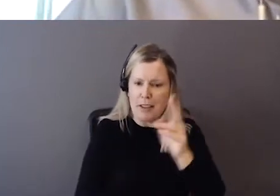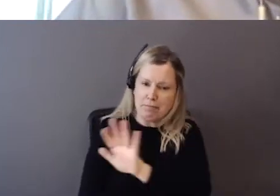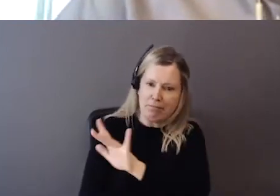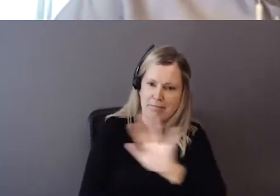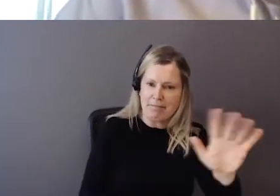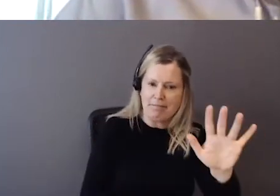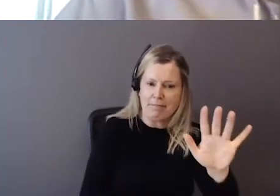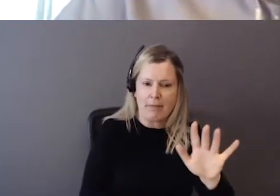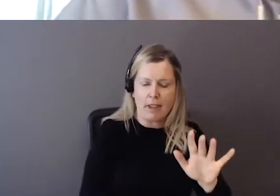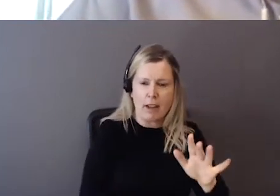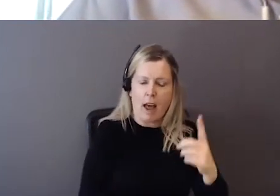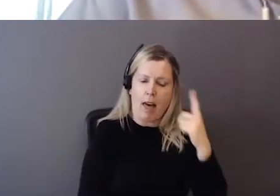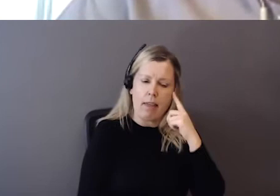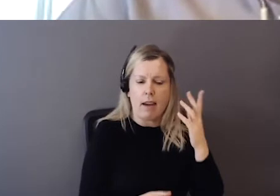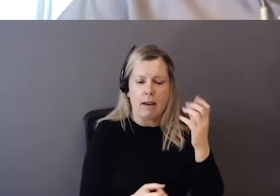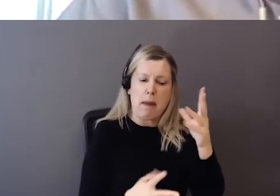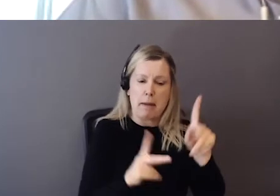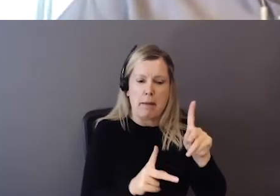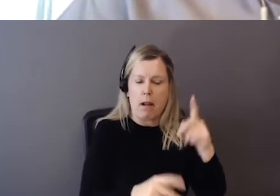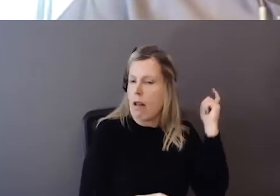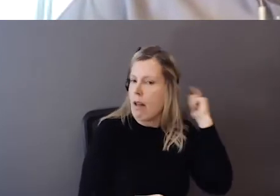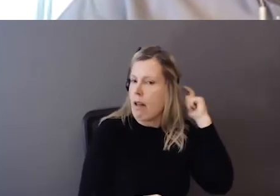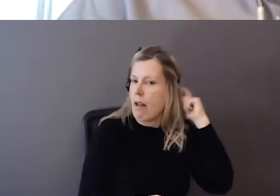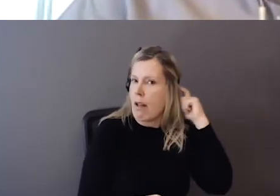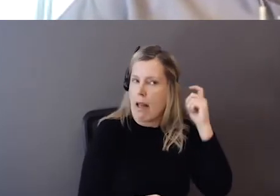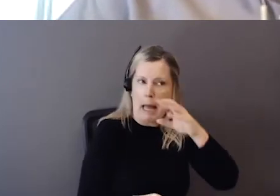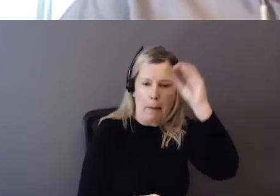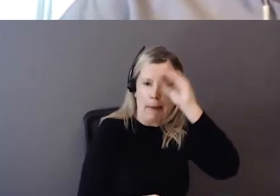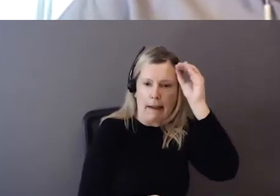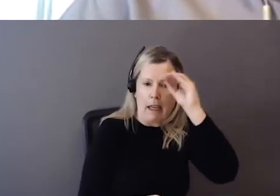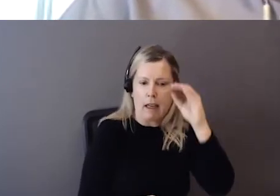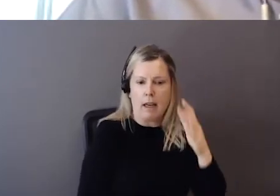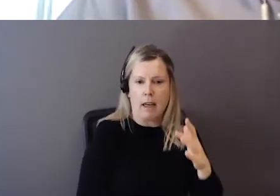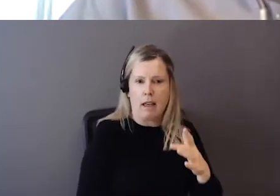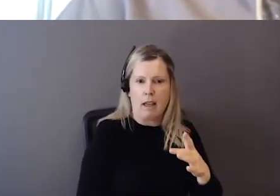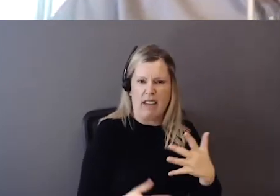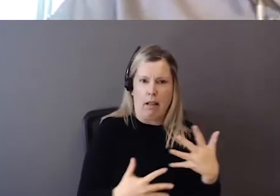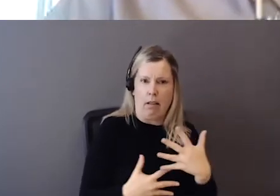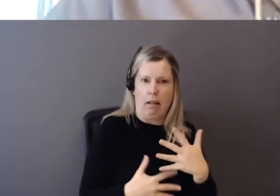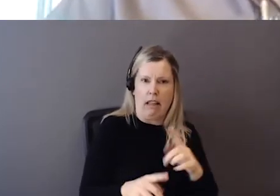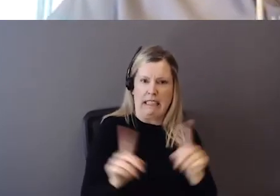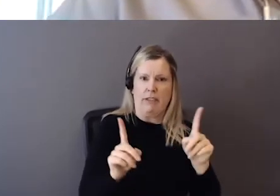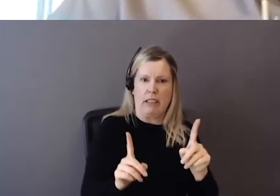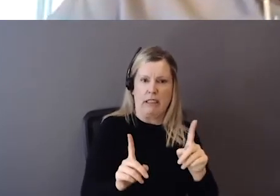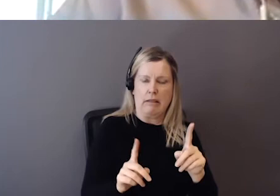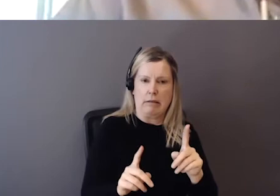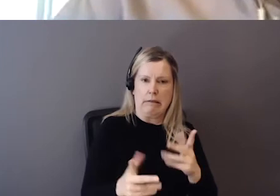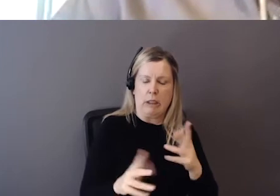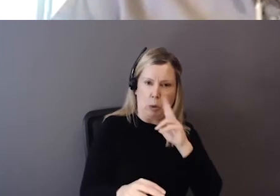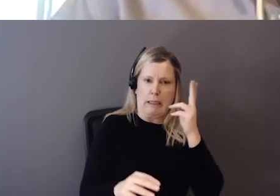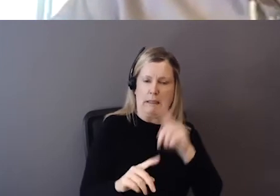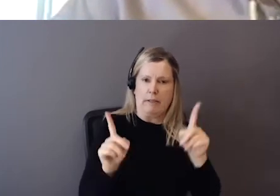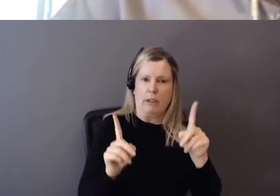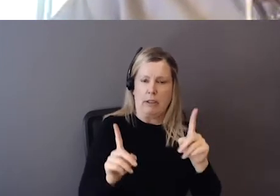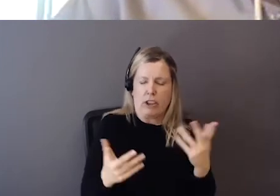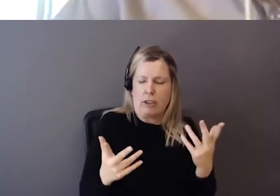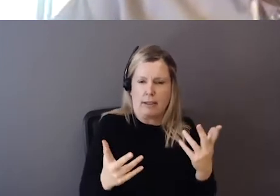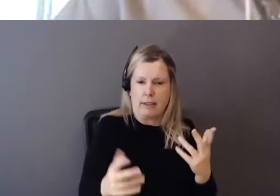biases that there's somewhat of a fear of difference. It's a biological response to protect